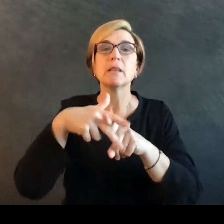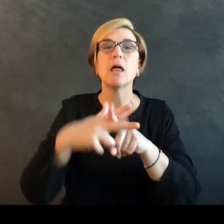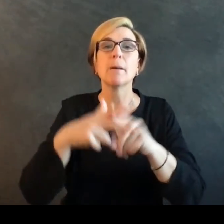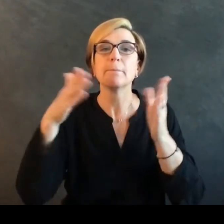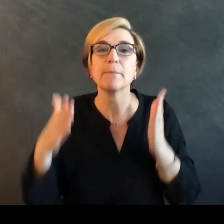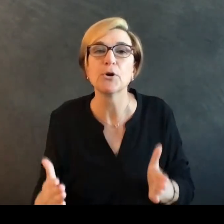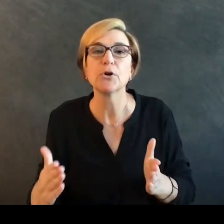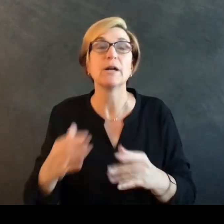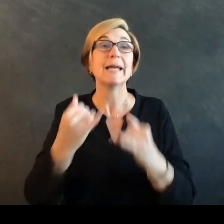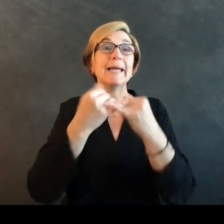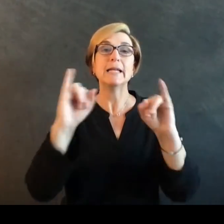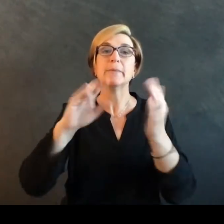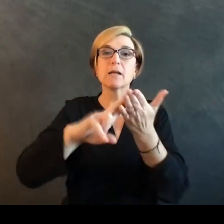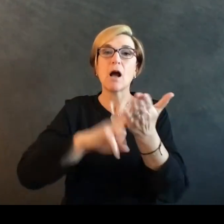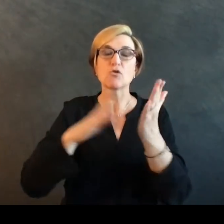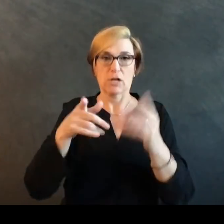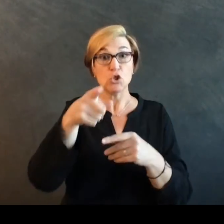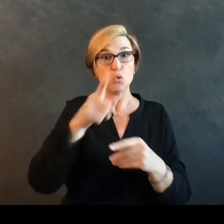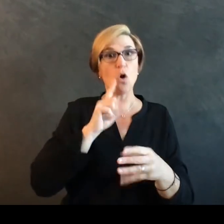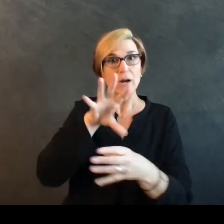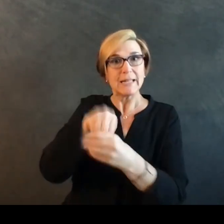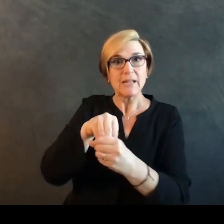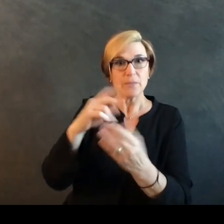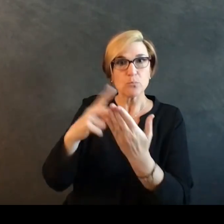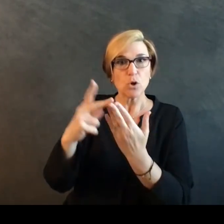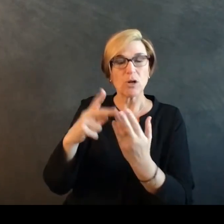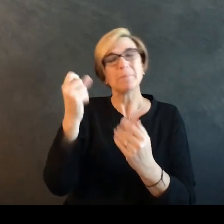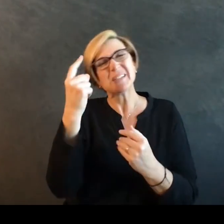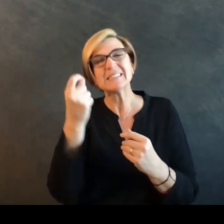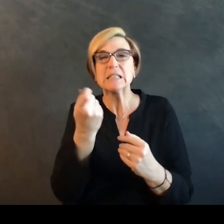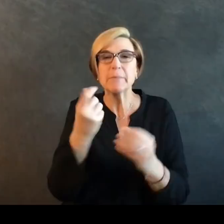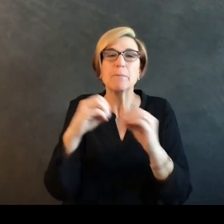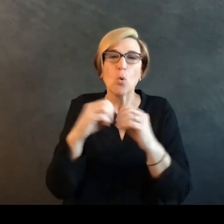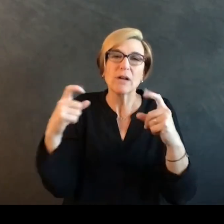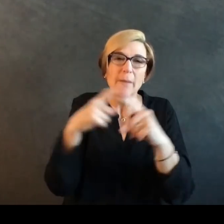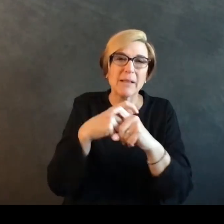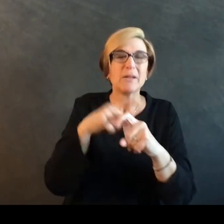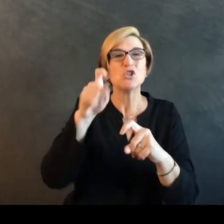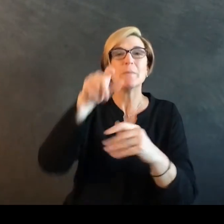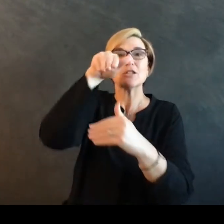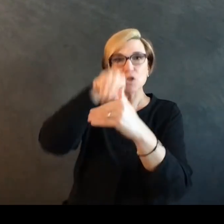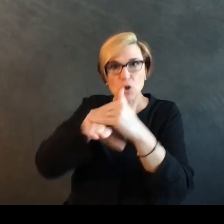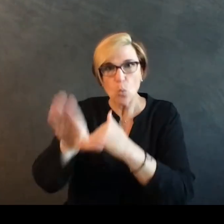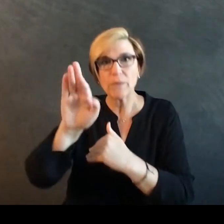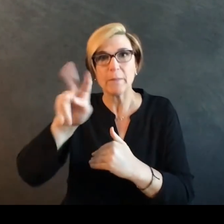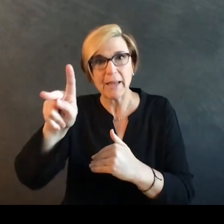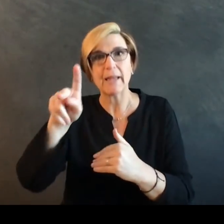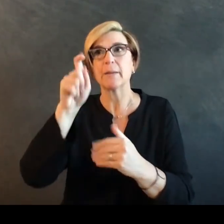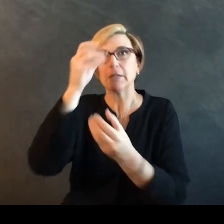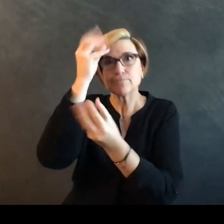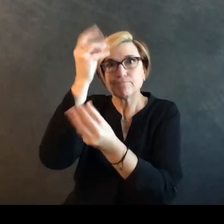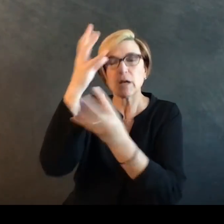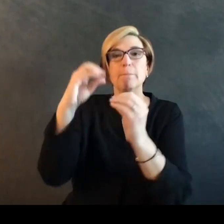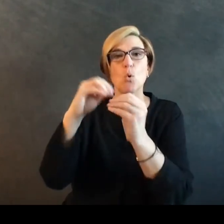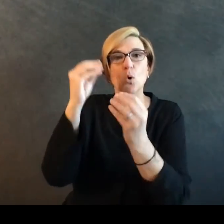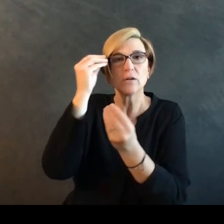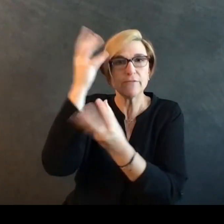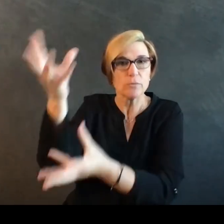program slightly more complicated you have to come in to your bank and give them more information but starting next week that part of the program will be up